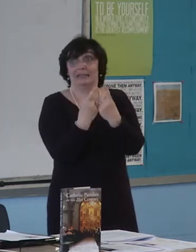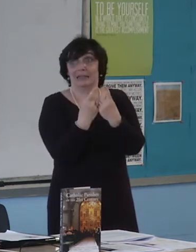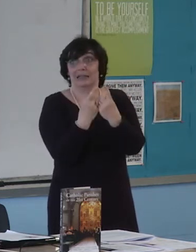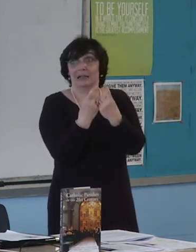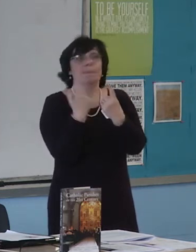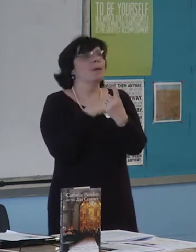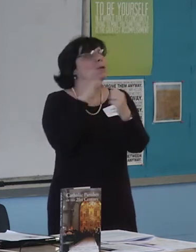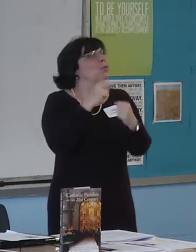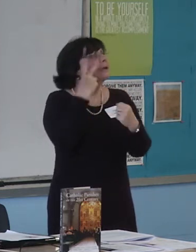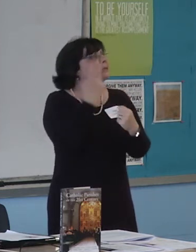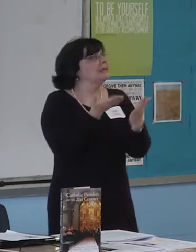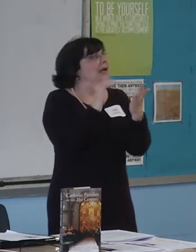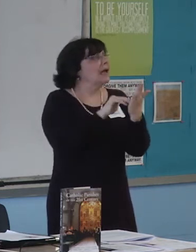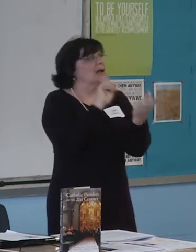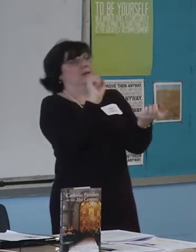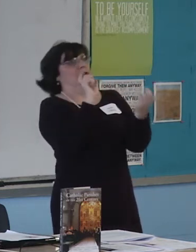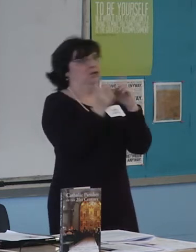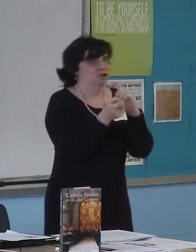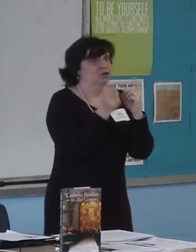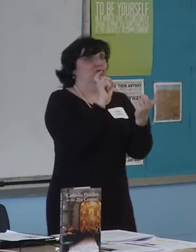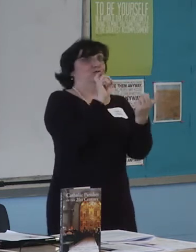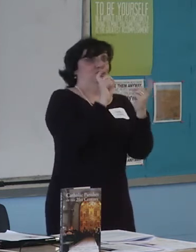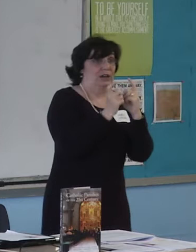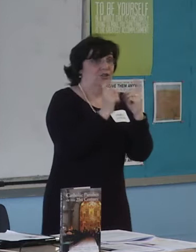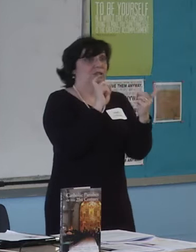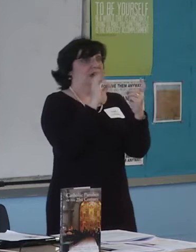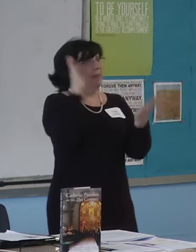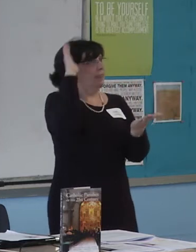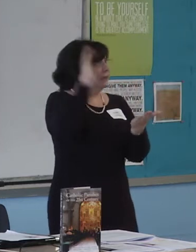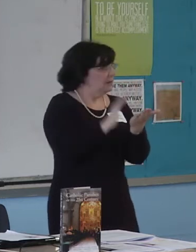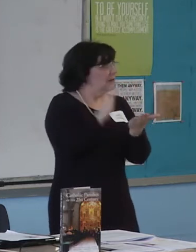we can see again the changes and sort of the gradual diminishment so that only